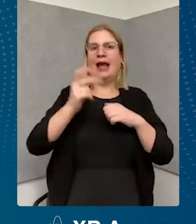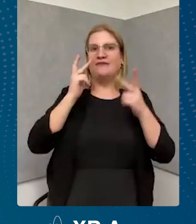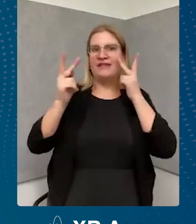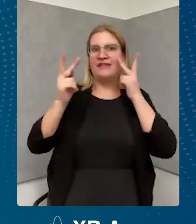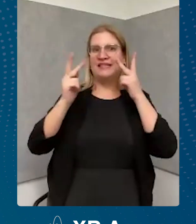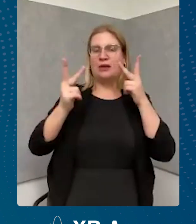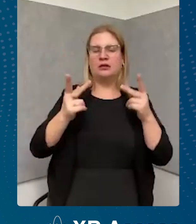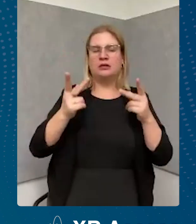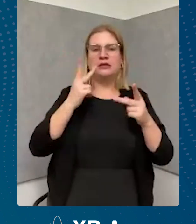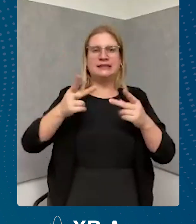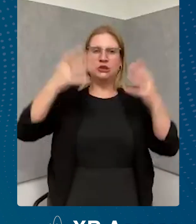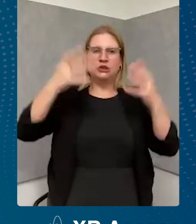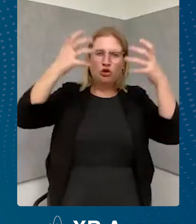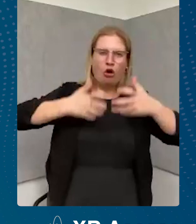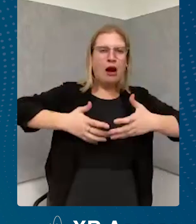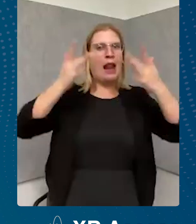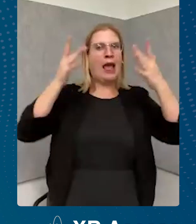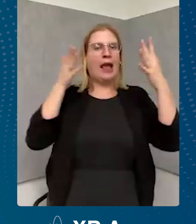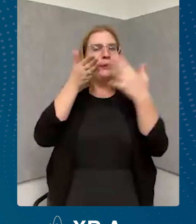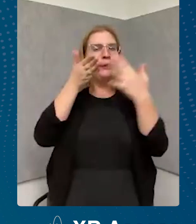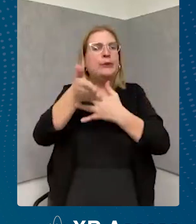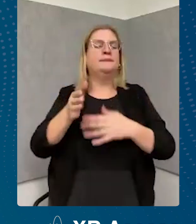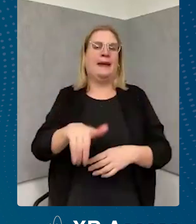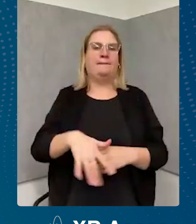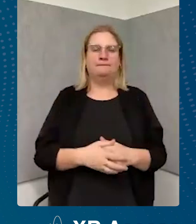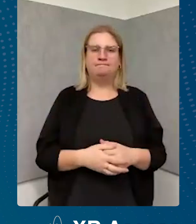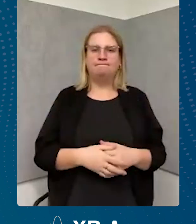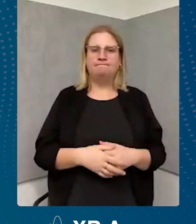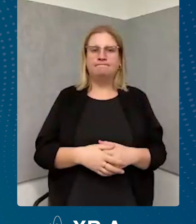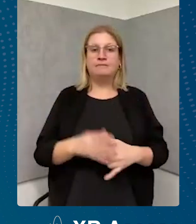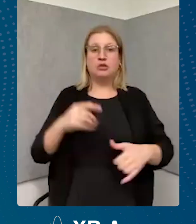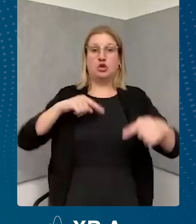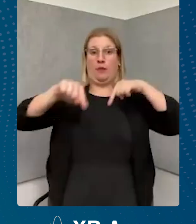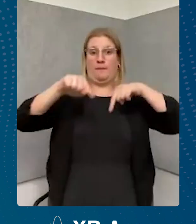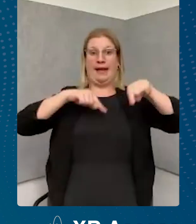So we can go back here.